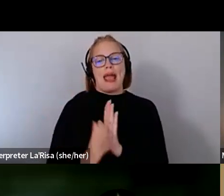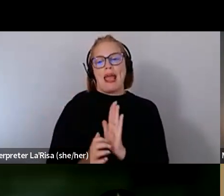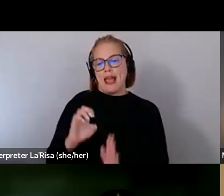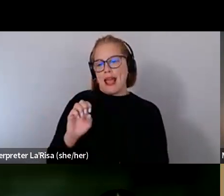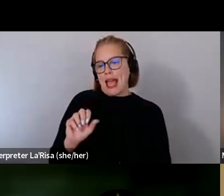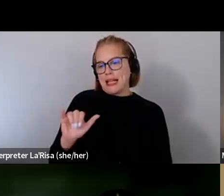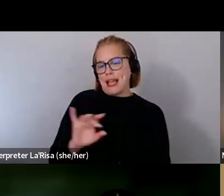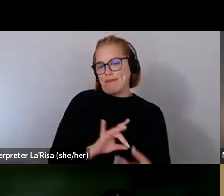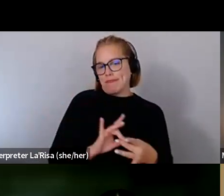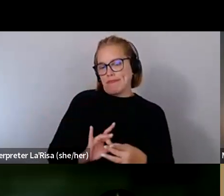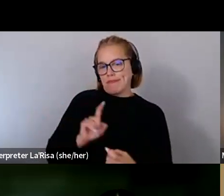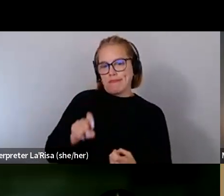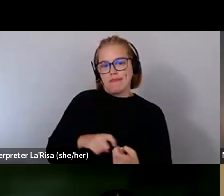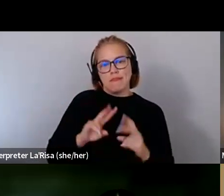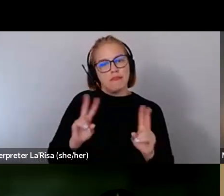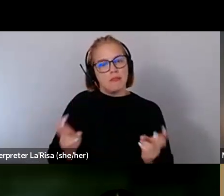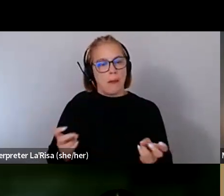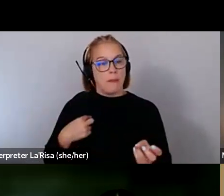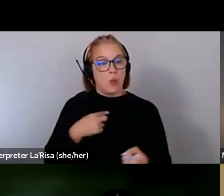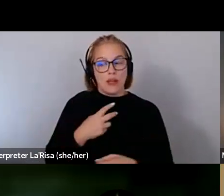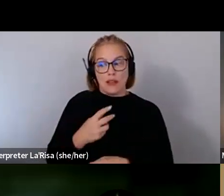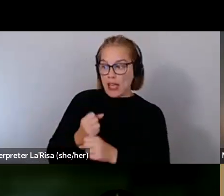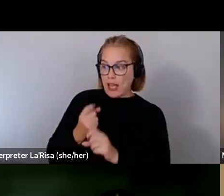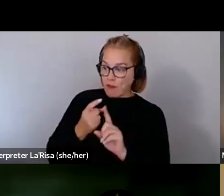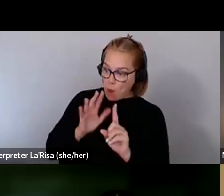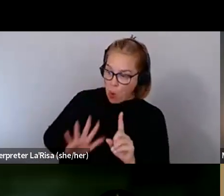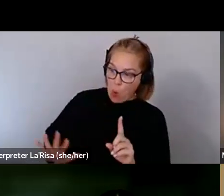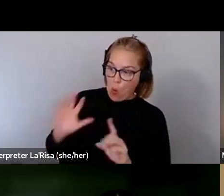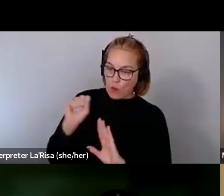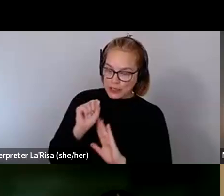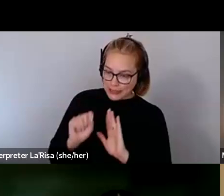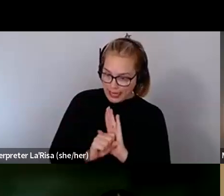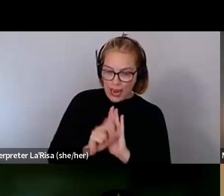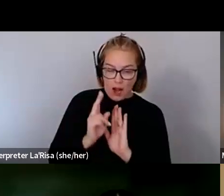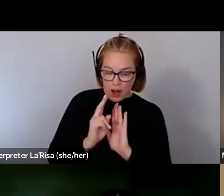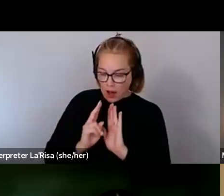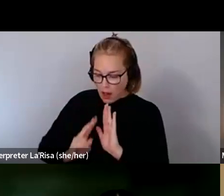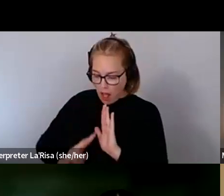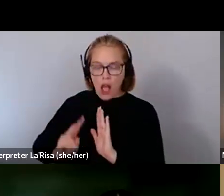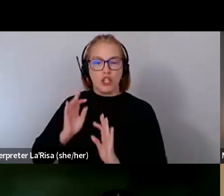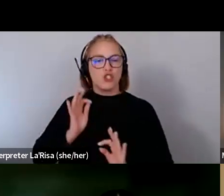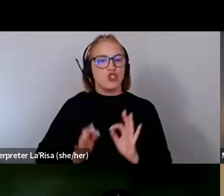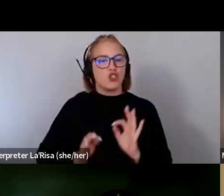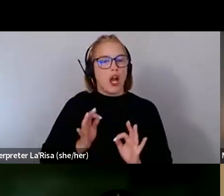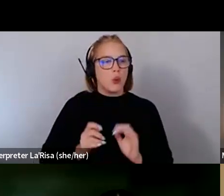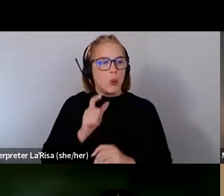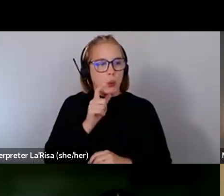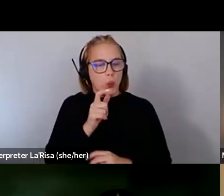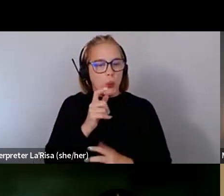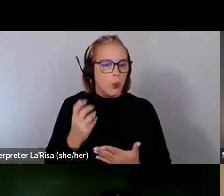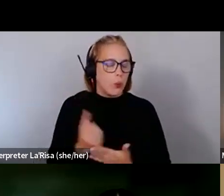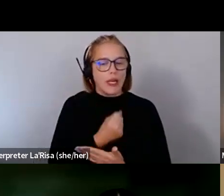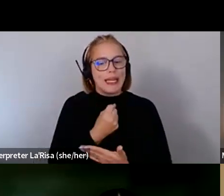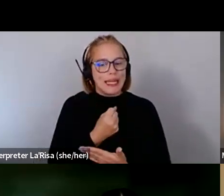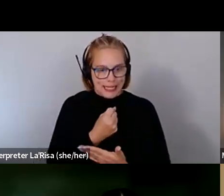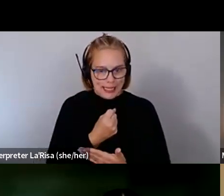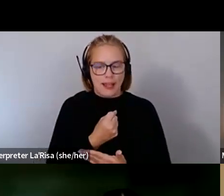and seniors where they have to research the movement and write an essay on